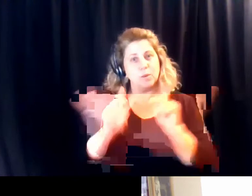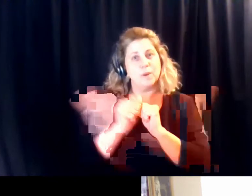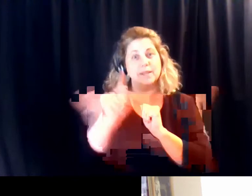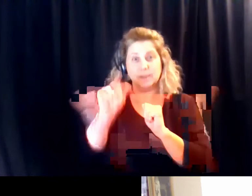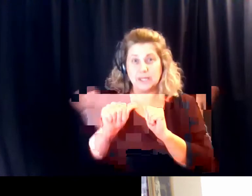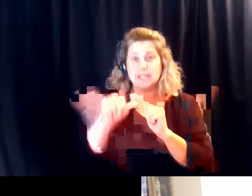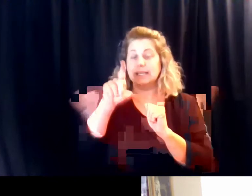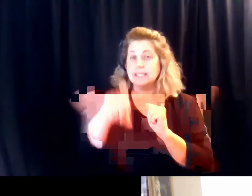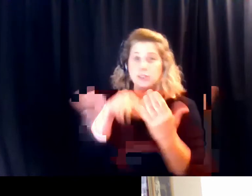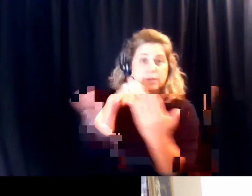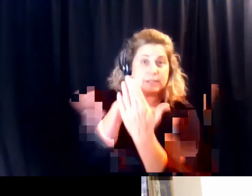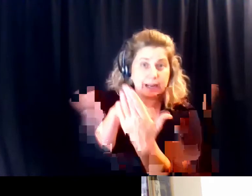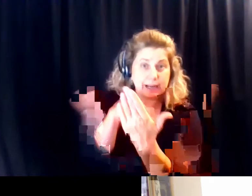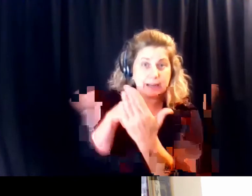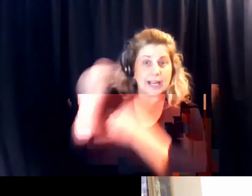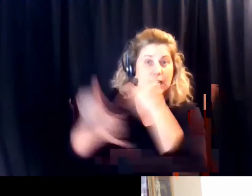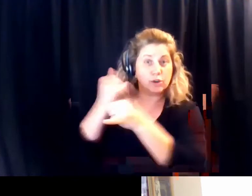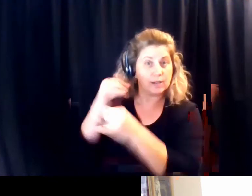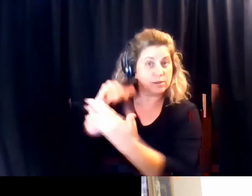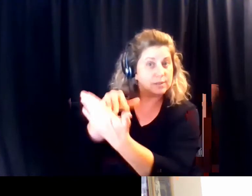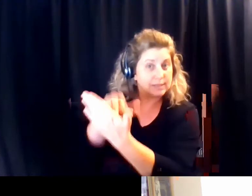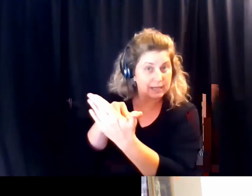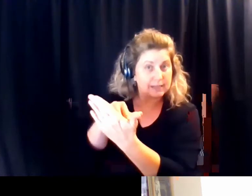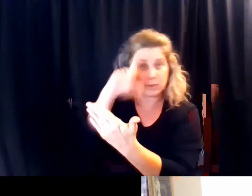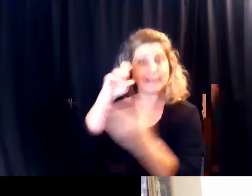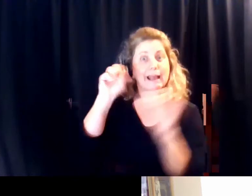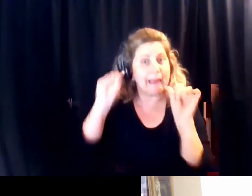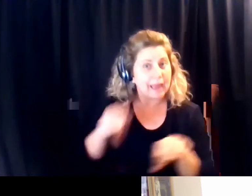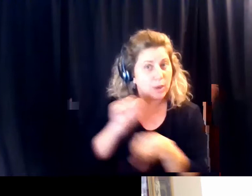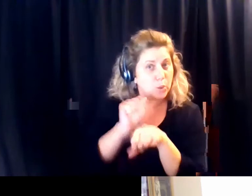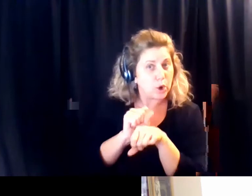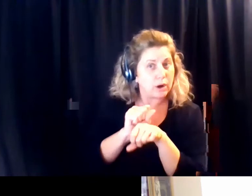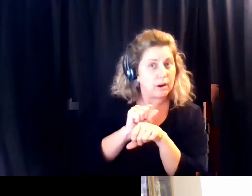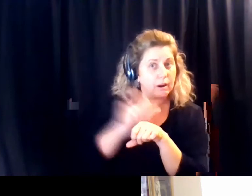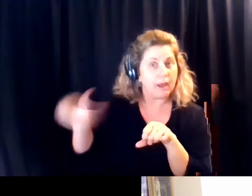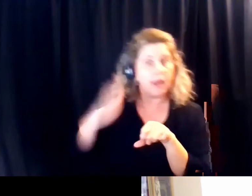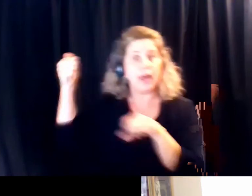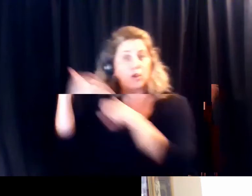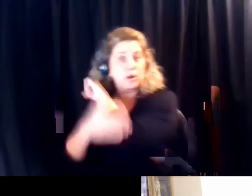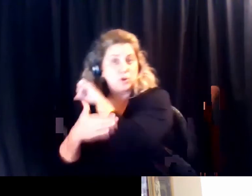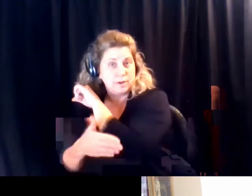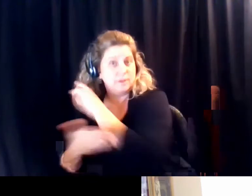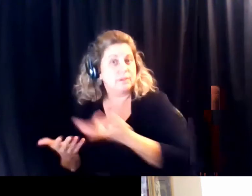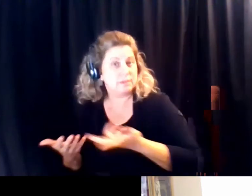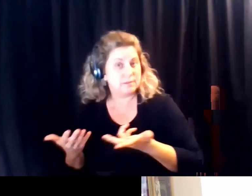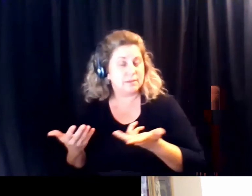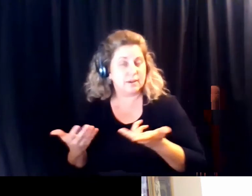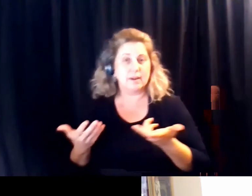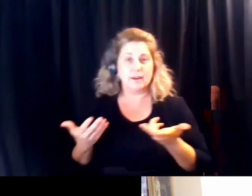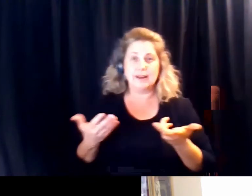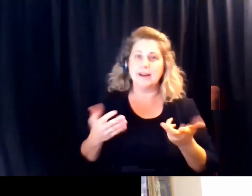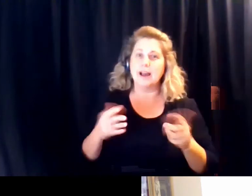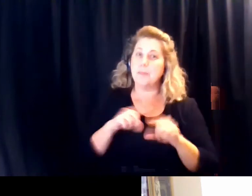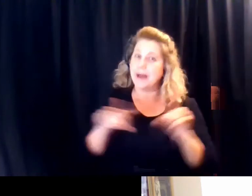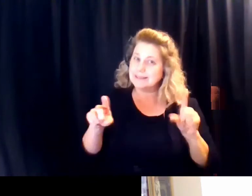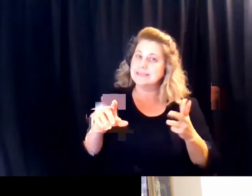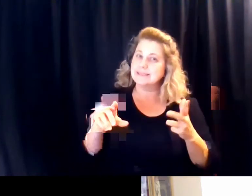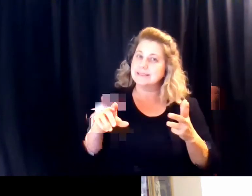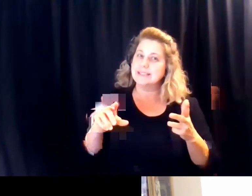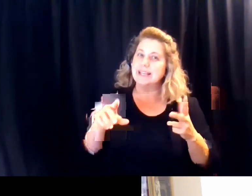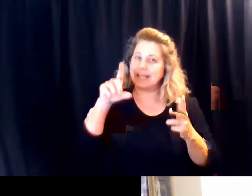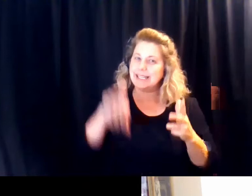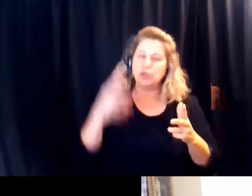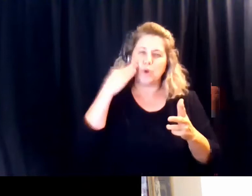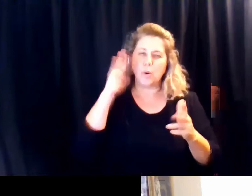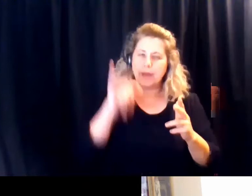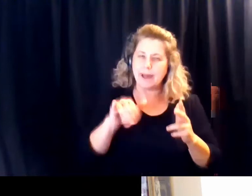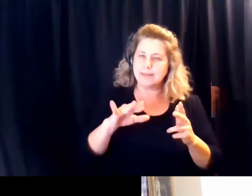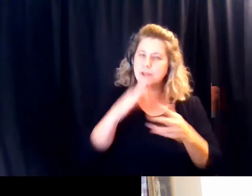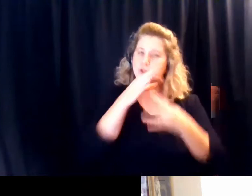Judith Heumann: Ratification for the COPD to benefit both the people who live in this country and for us to be able to also play a more prominent role right now there's, there is a